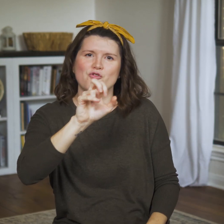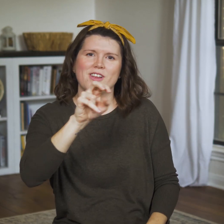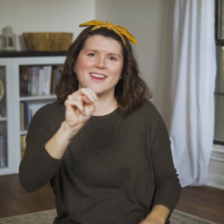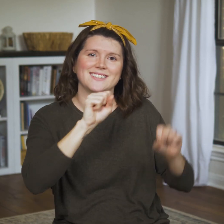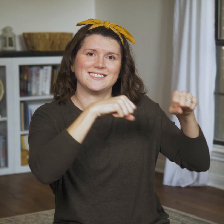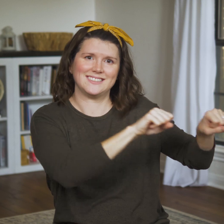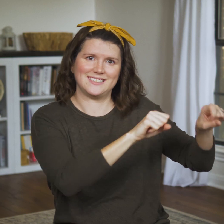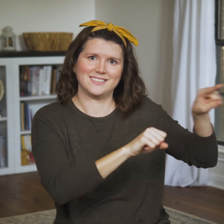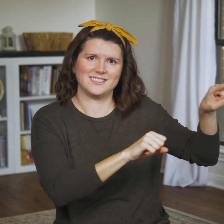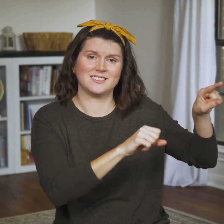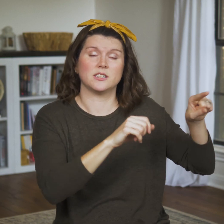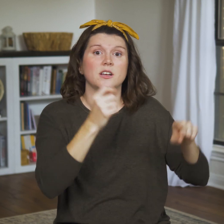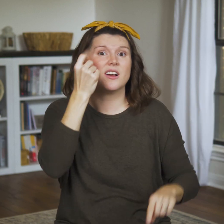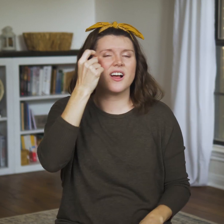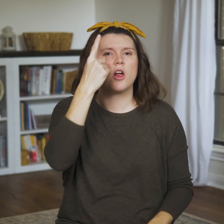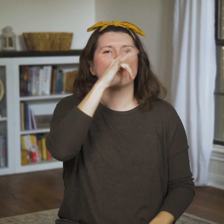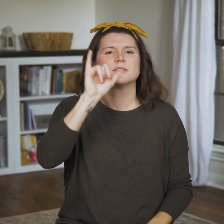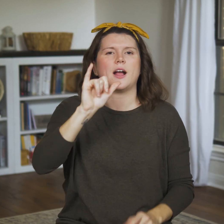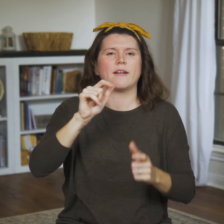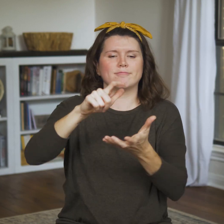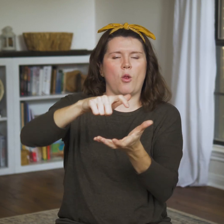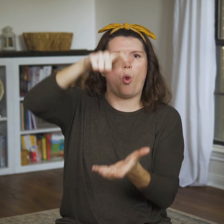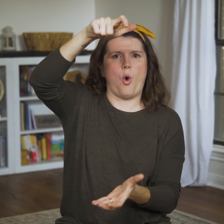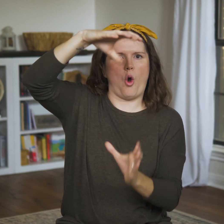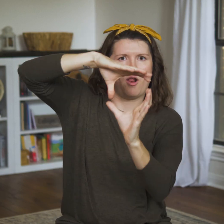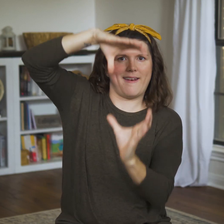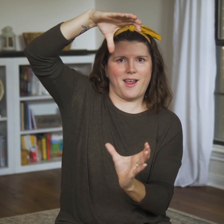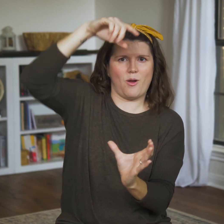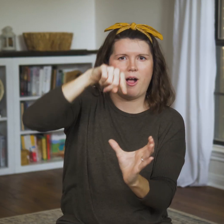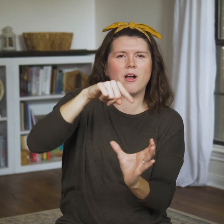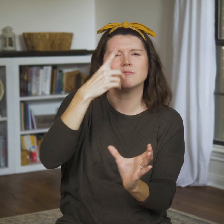God brought safely back from war,